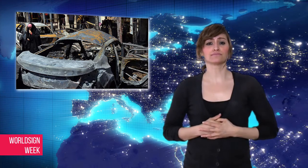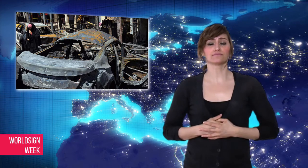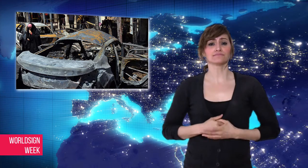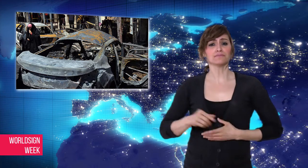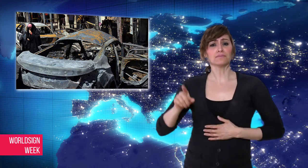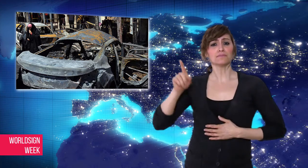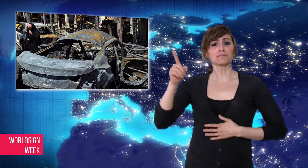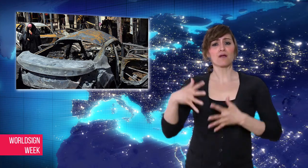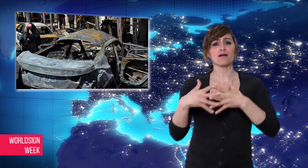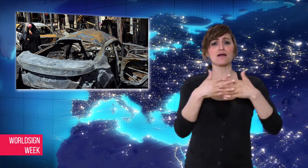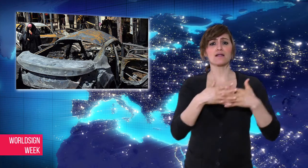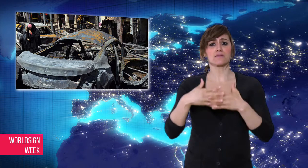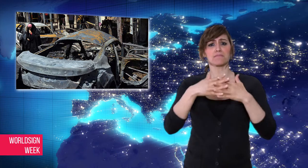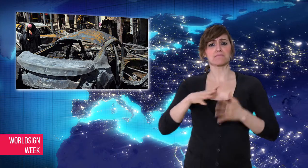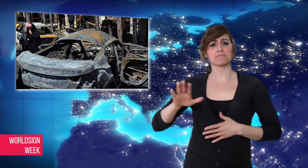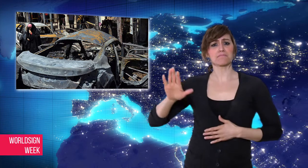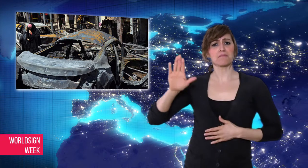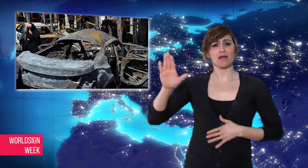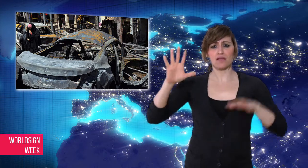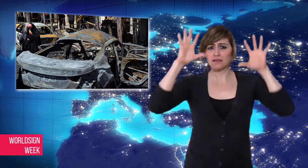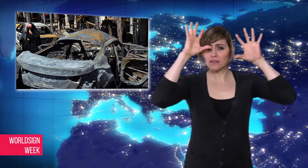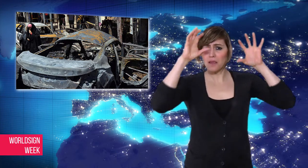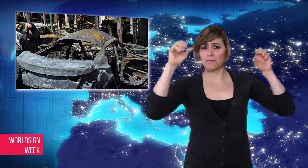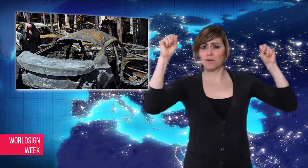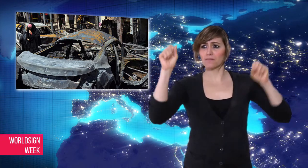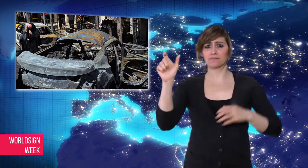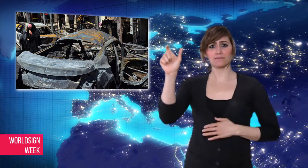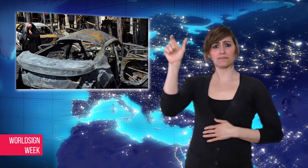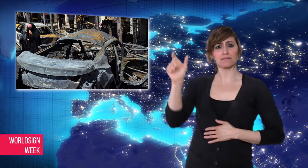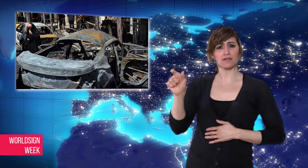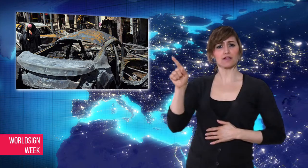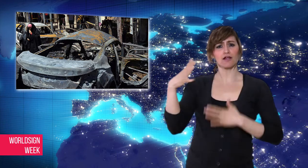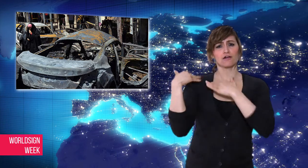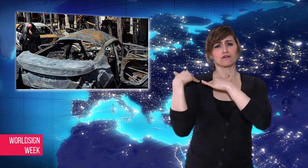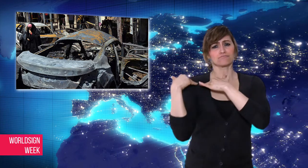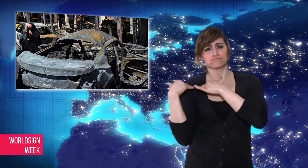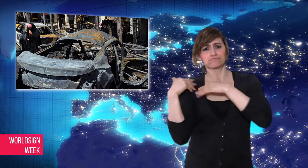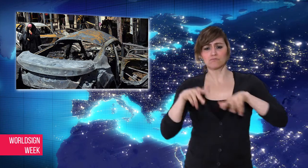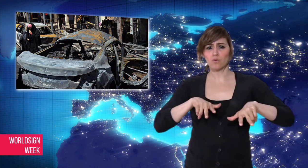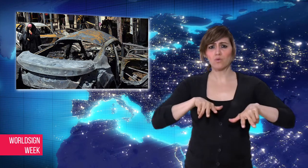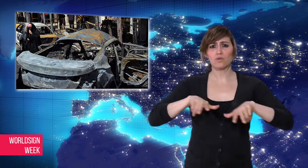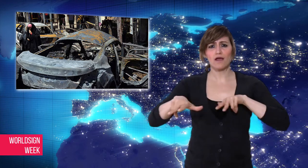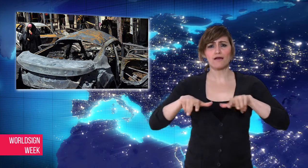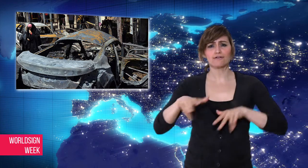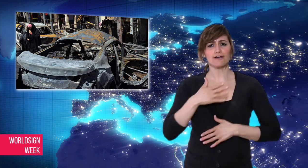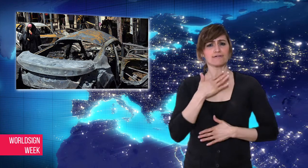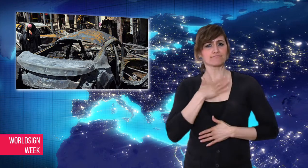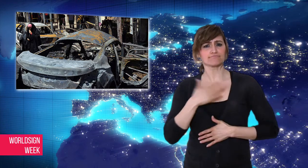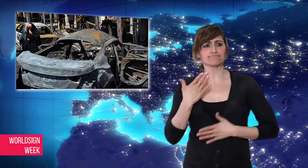international coalition fighting against